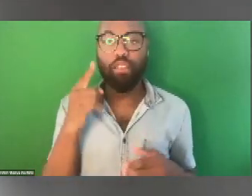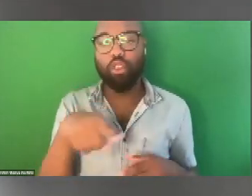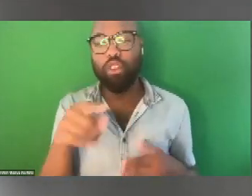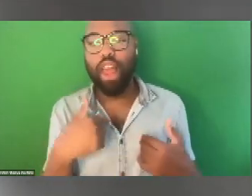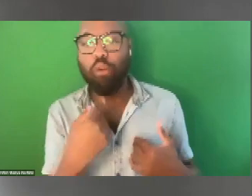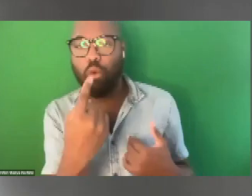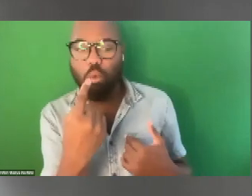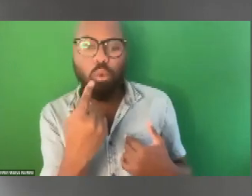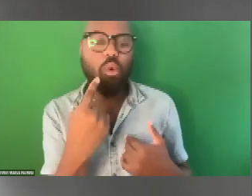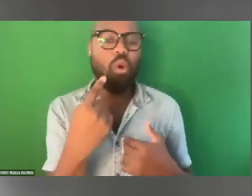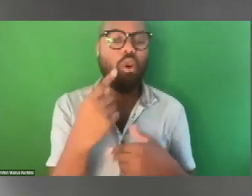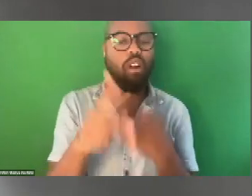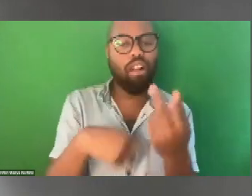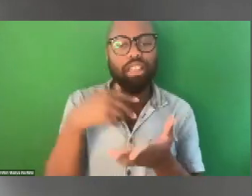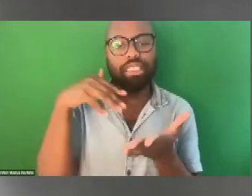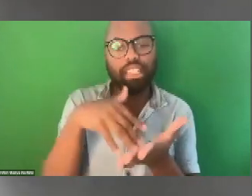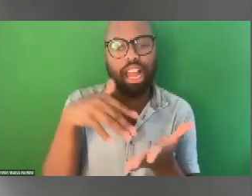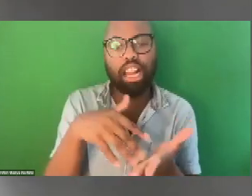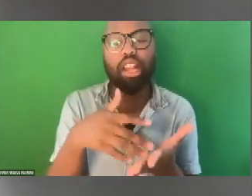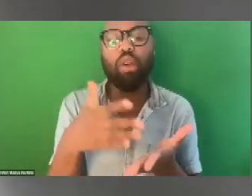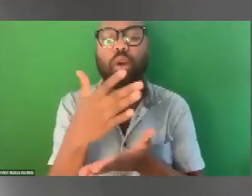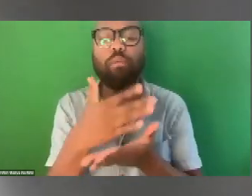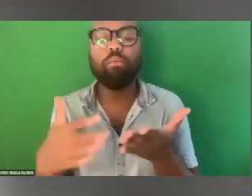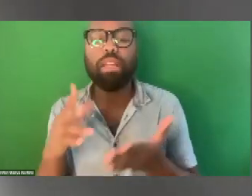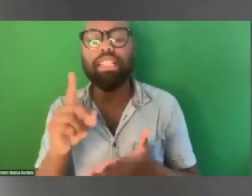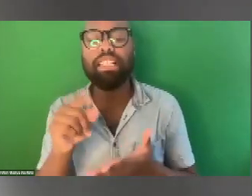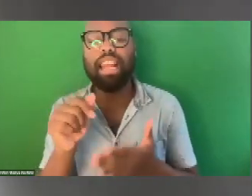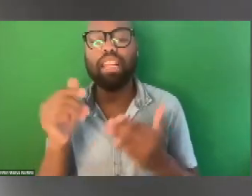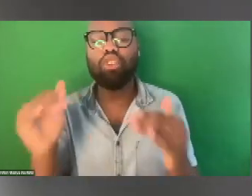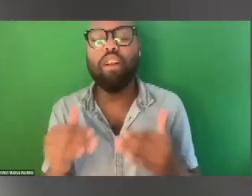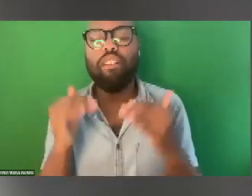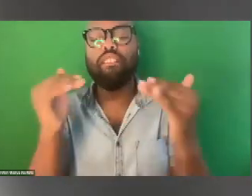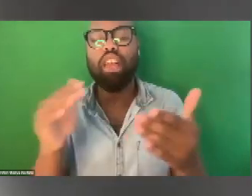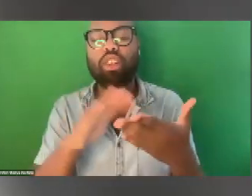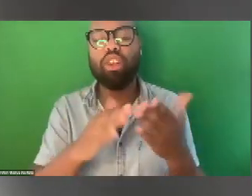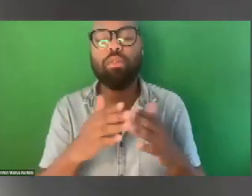to advance community living policy, what would that be?